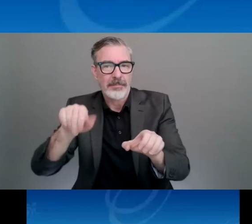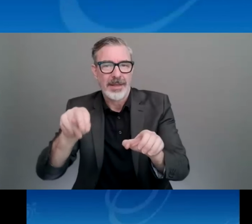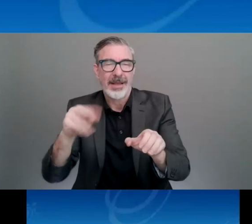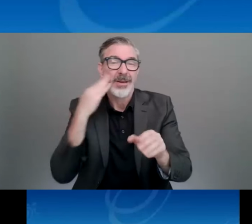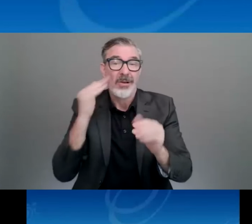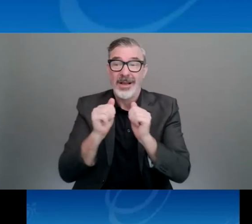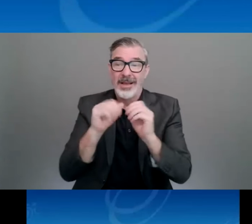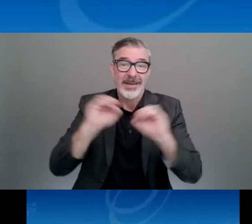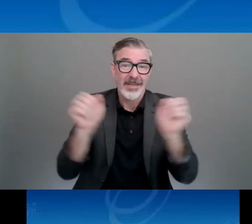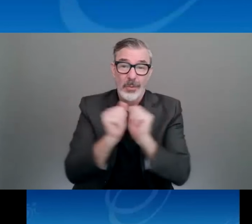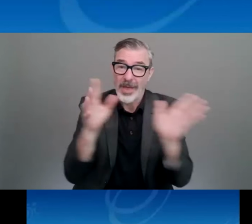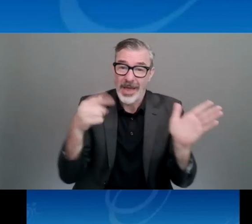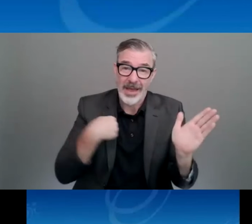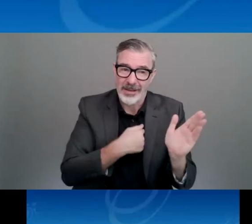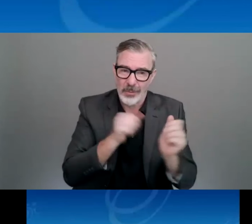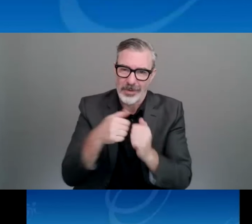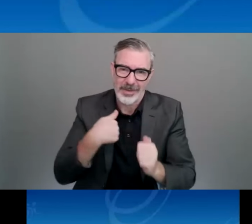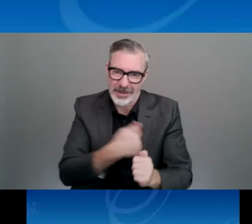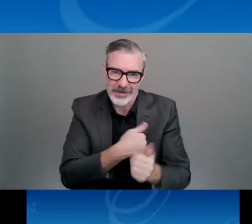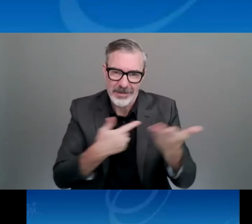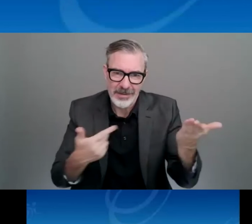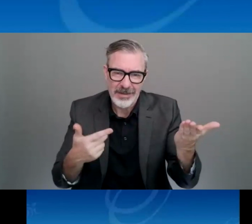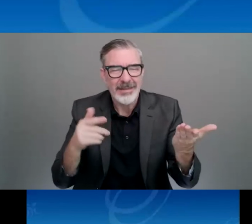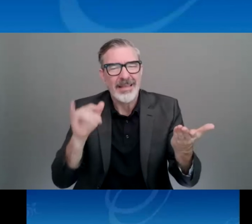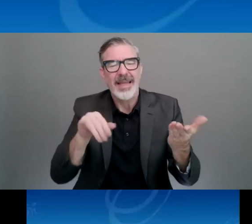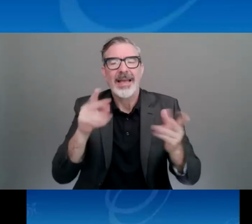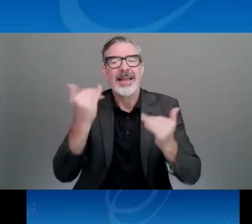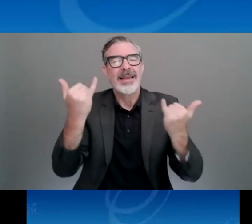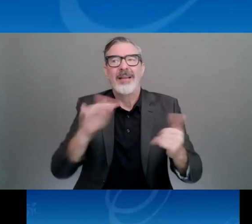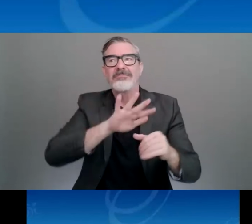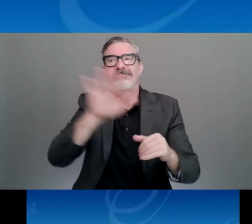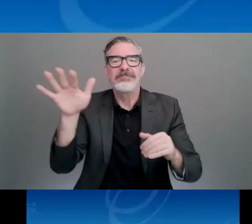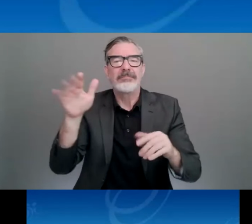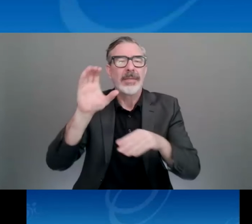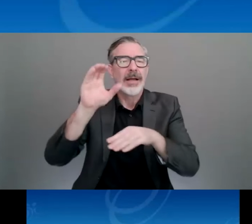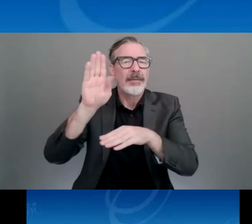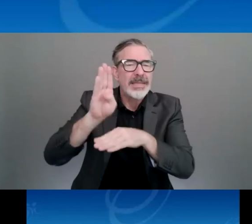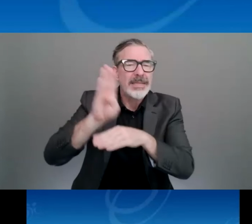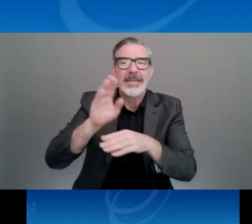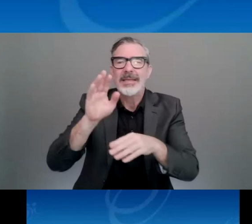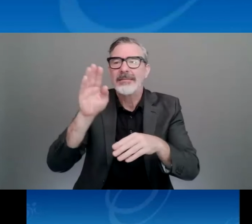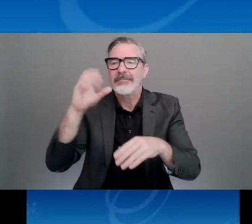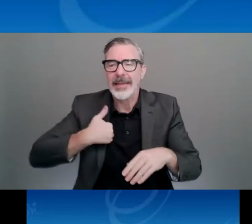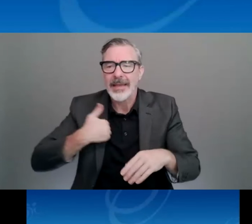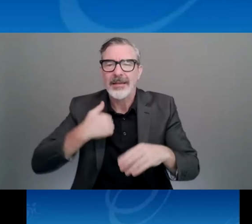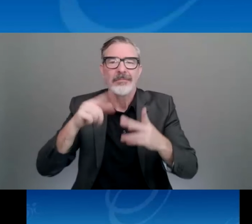I do think that is resonating within corporate Canada and around the world, and starting to gain traction.